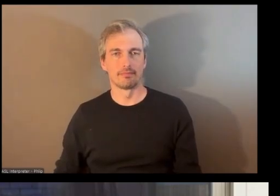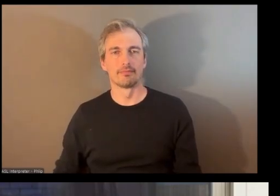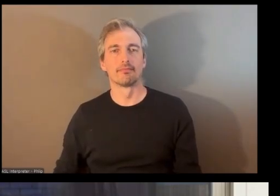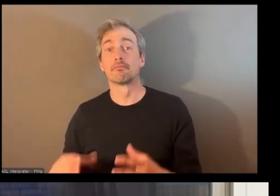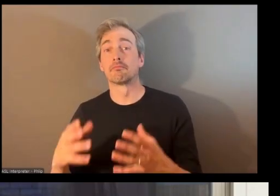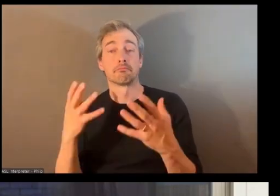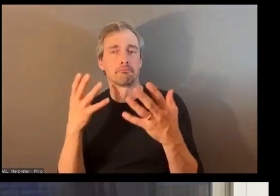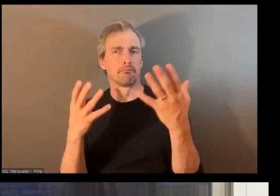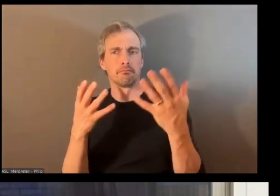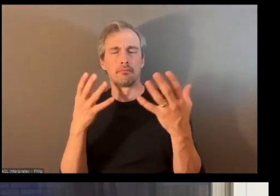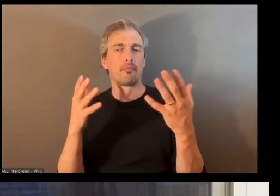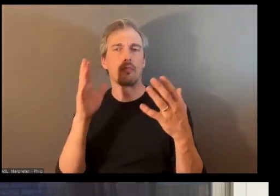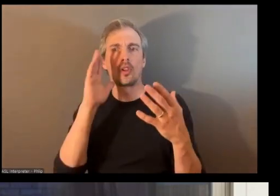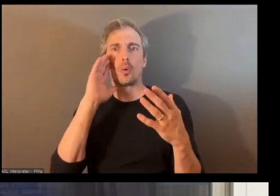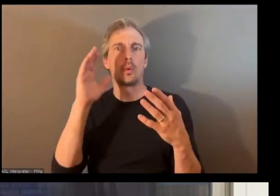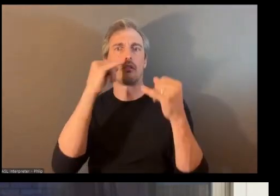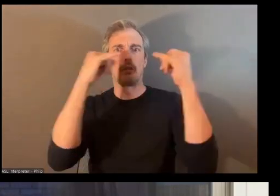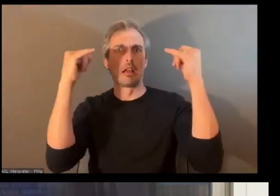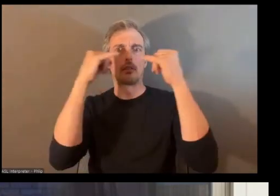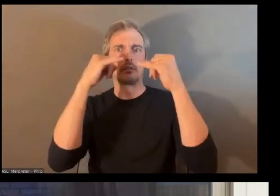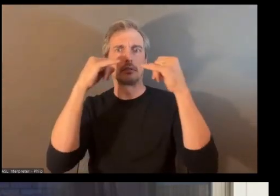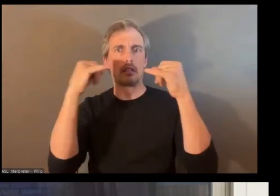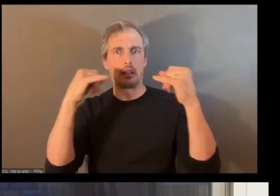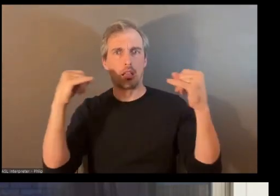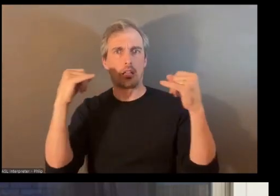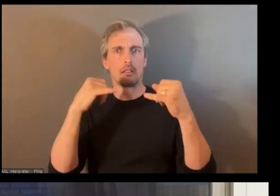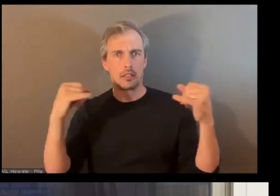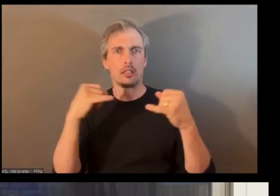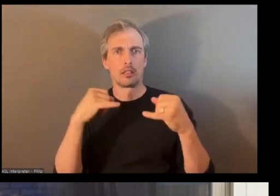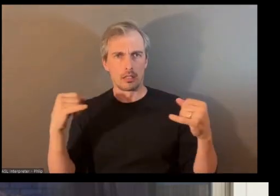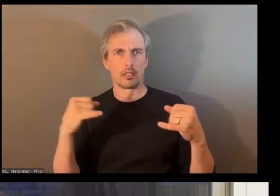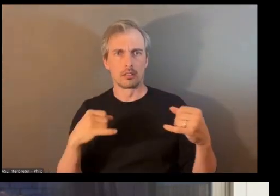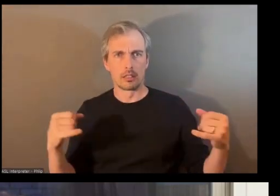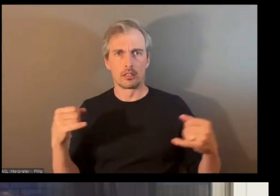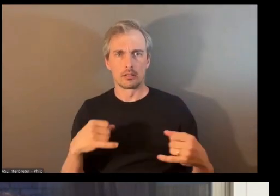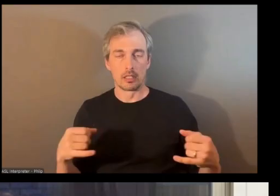And then it's your own task to understand which part belongs together.